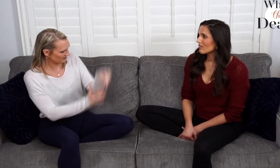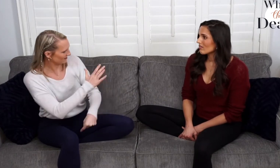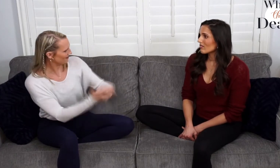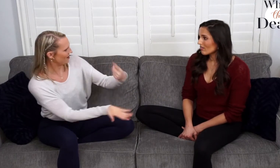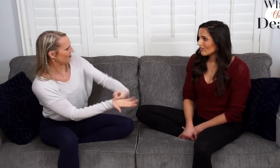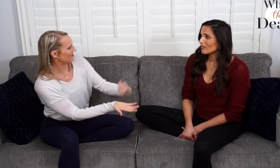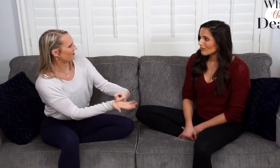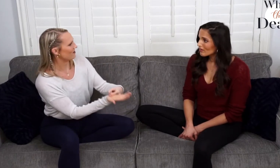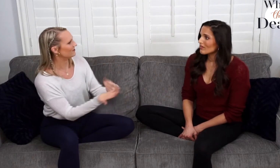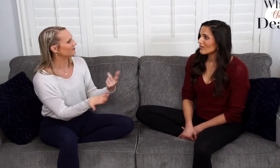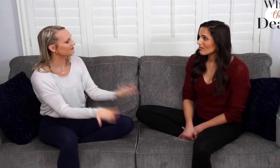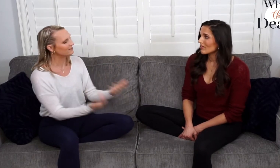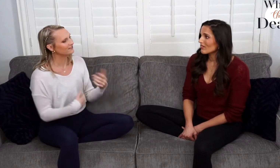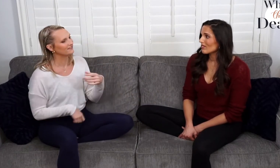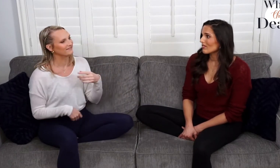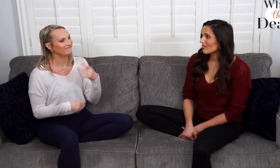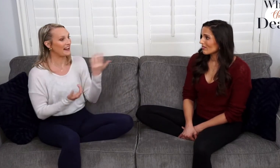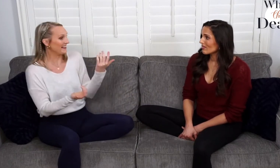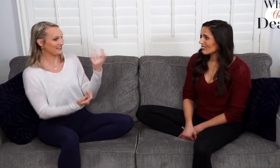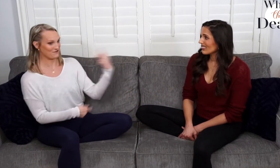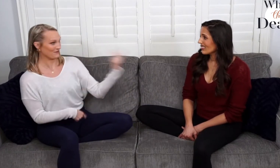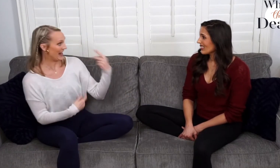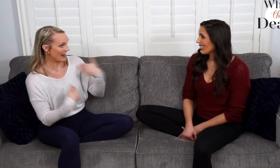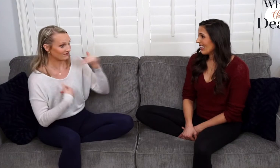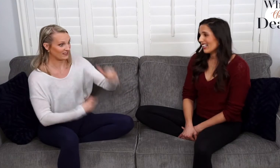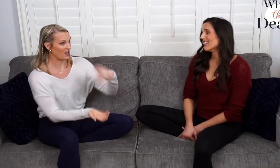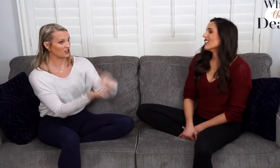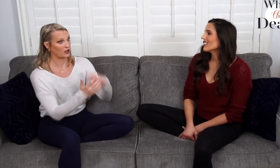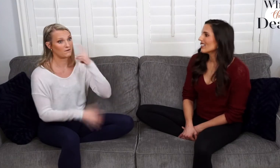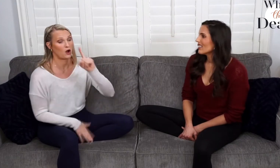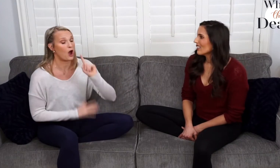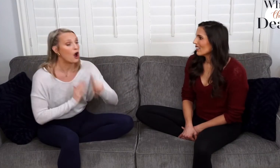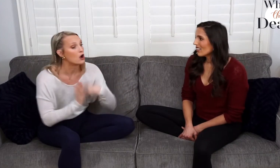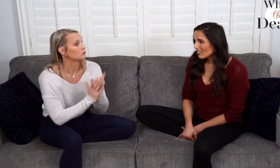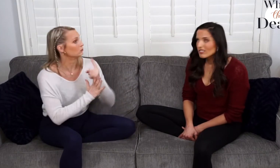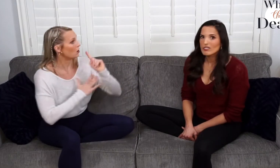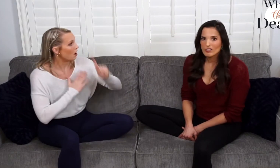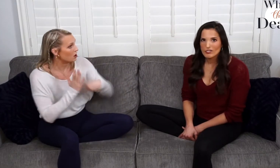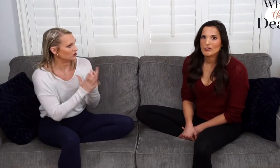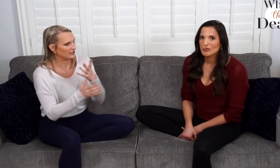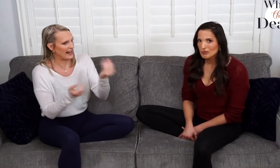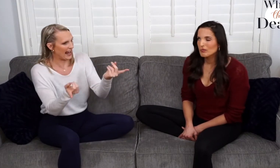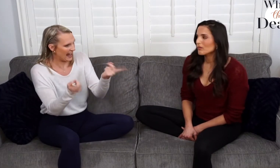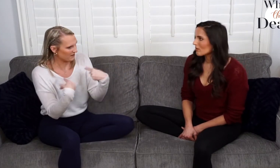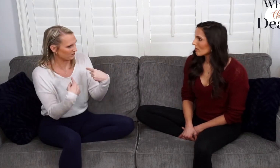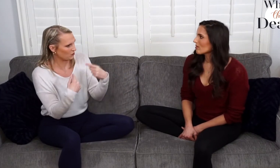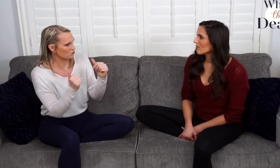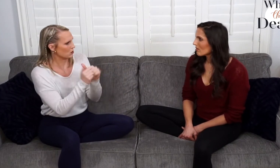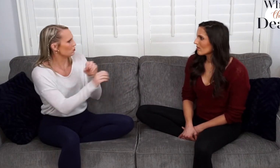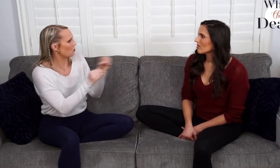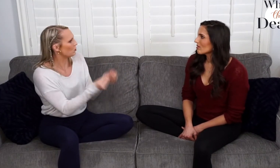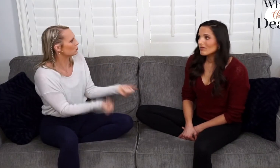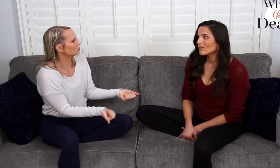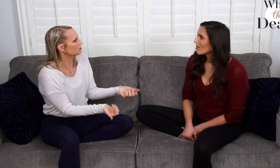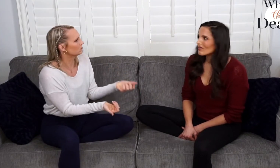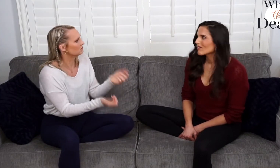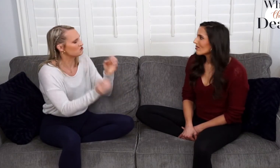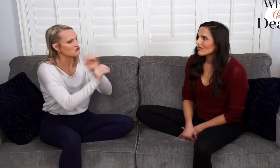in-depth conversation? And I mean we had this for hours and hours and we did not come up with any solution.